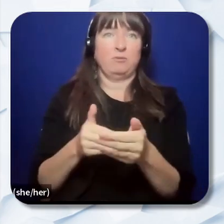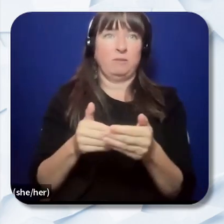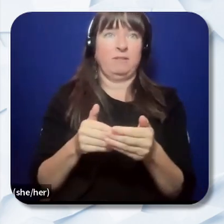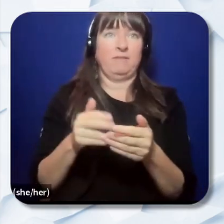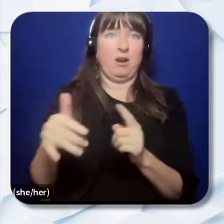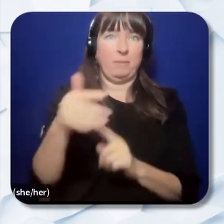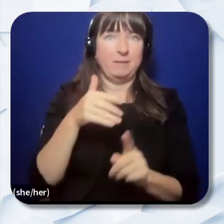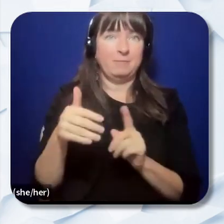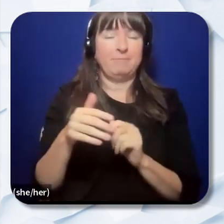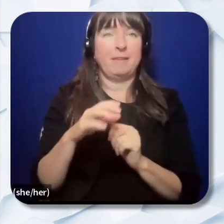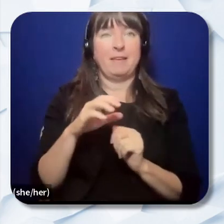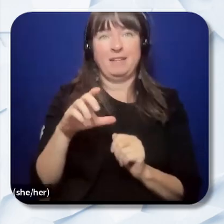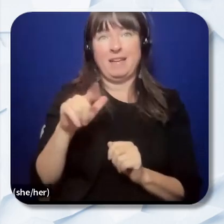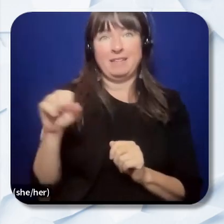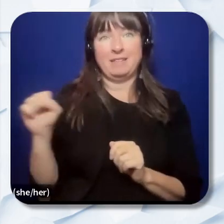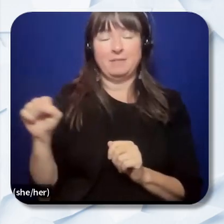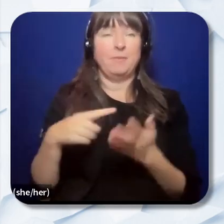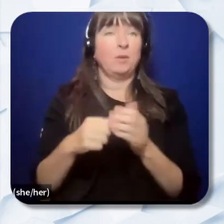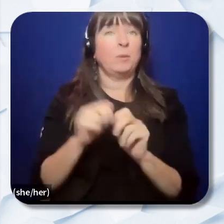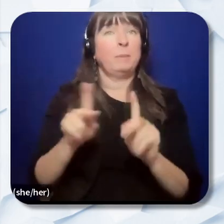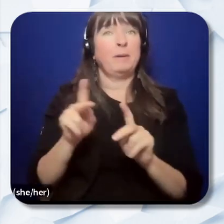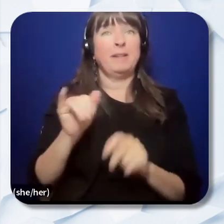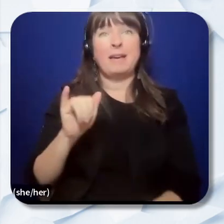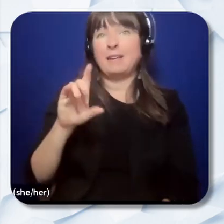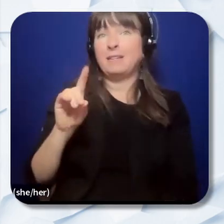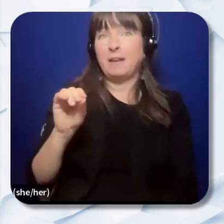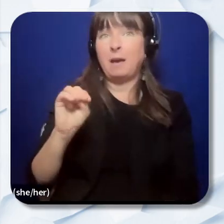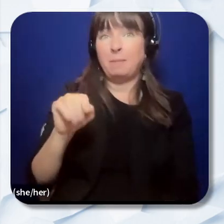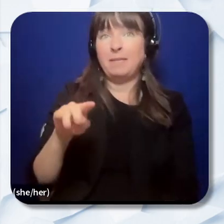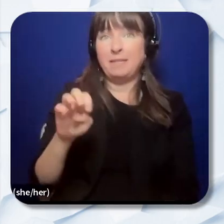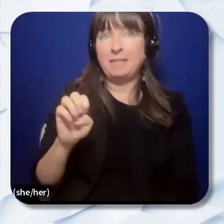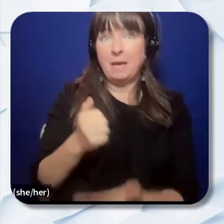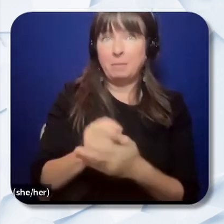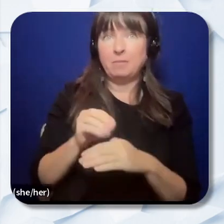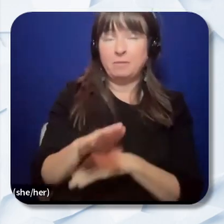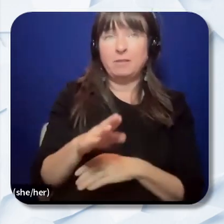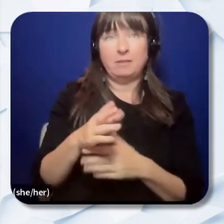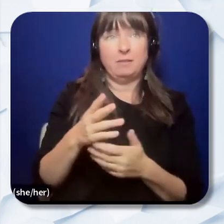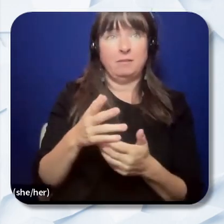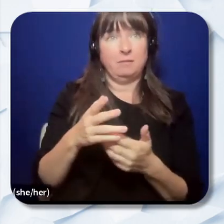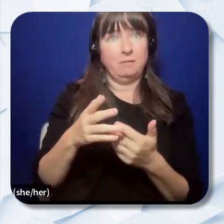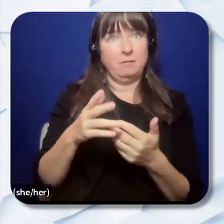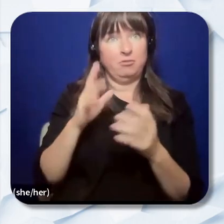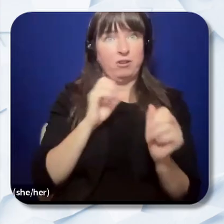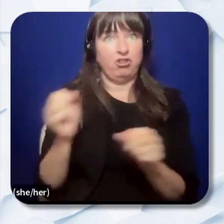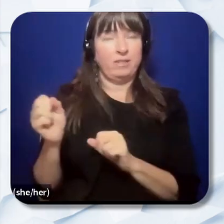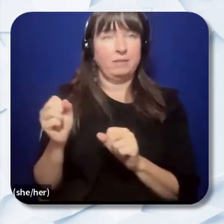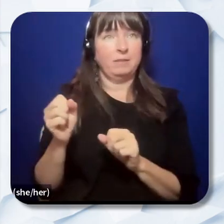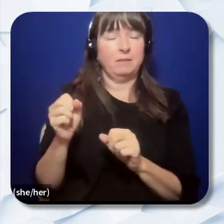Talking to people like Dominique really helped inform some of the strategies the why and how